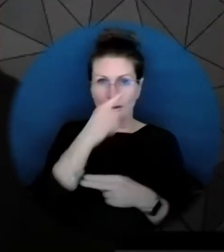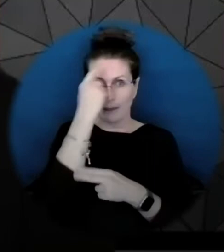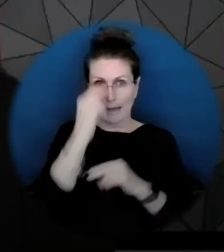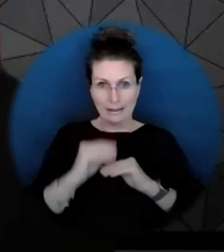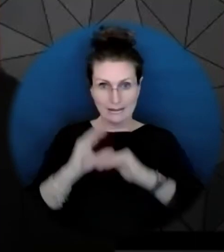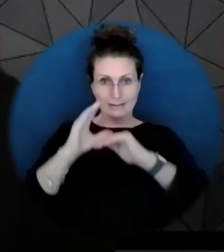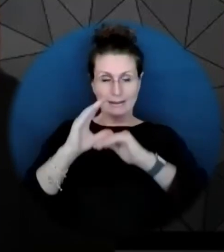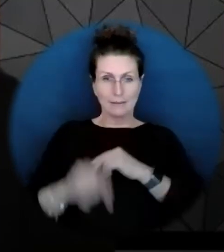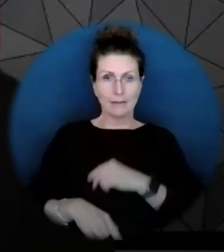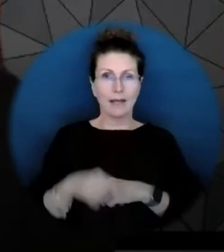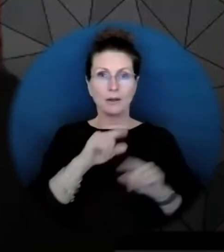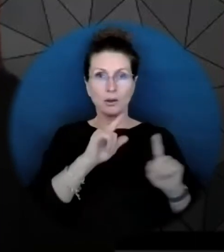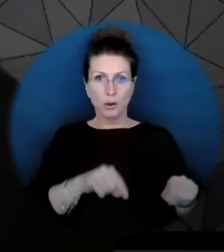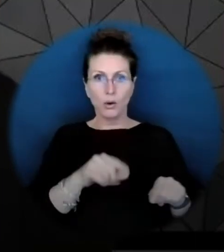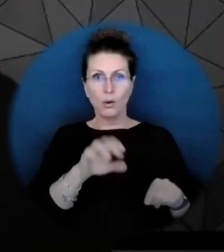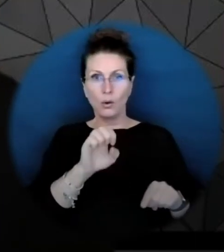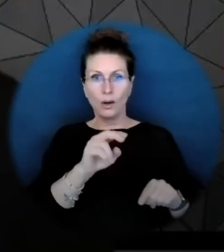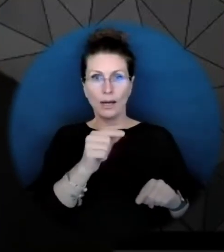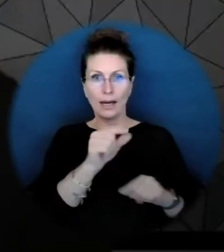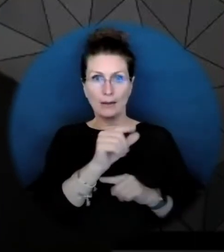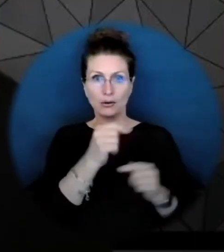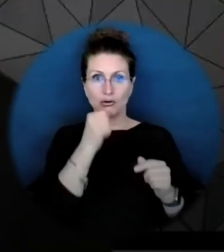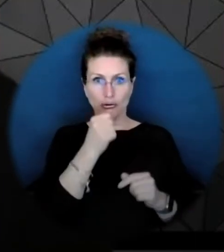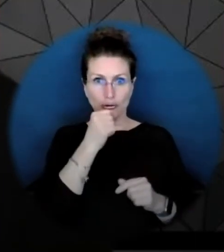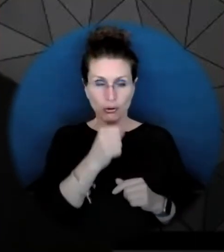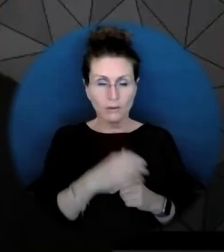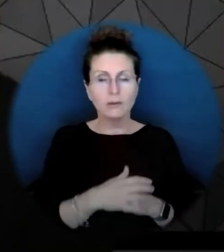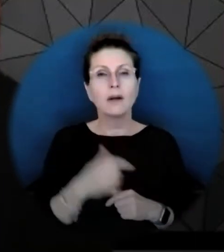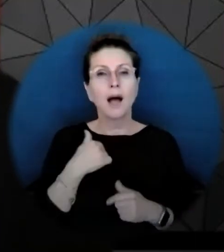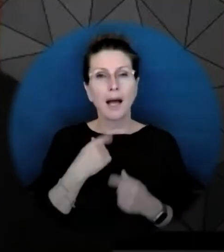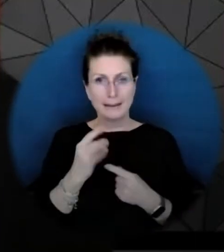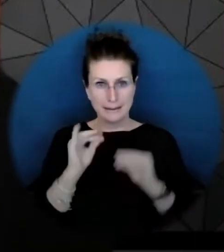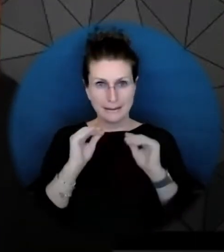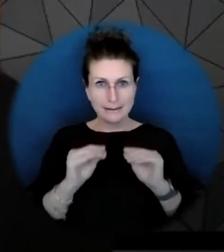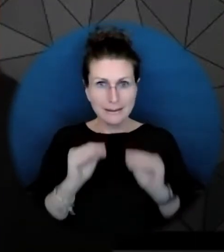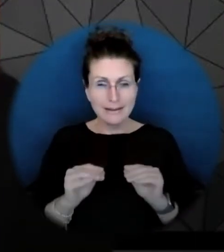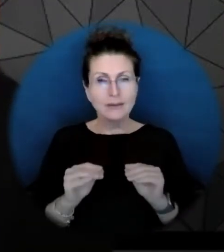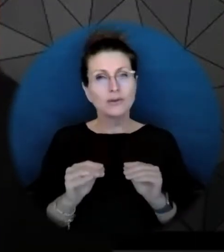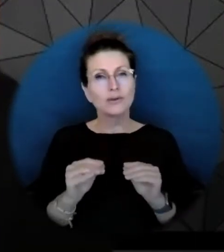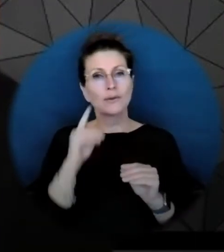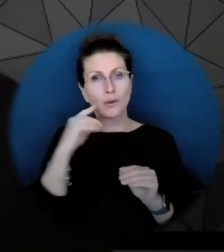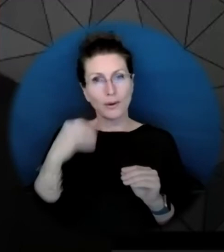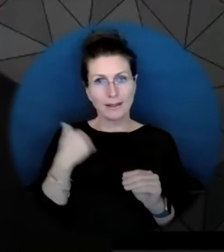and Go ENG Girl, I have the chance to facilitate extra curricular teaching sessions for young students